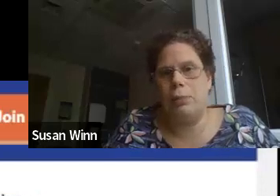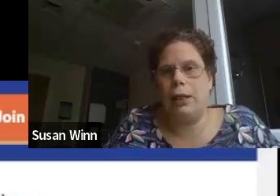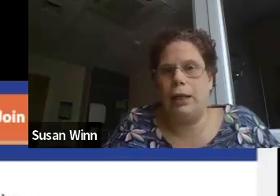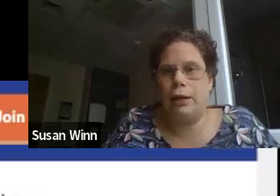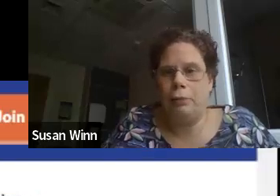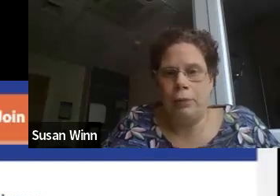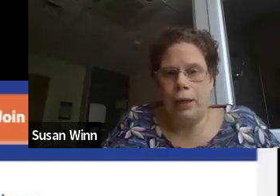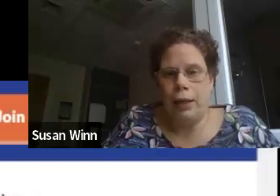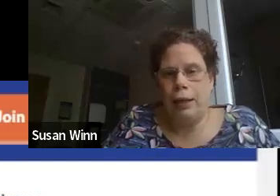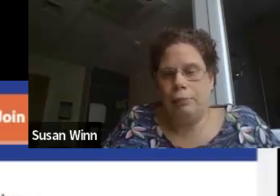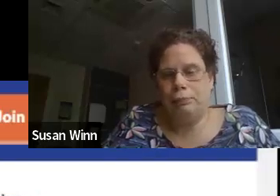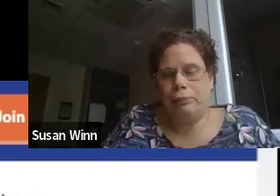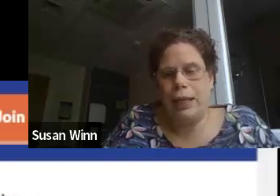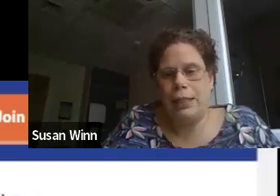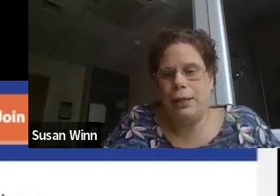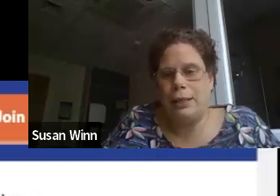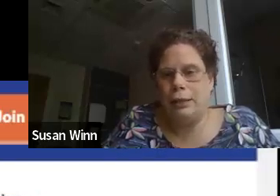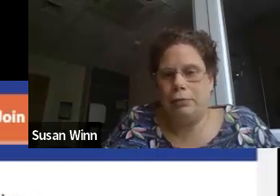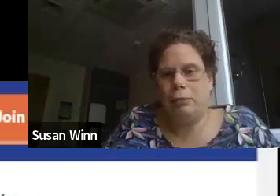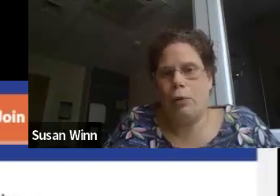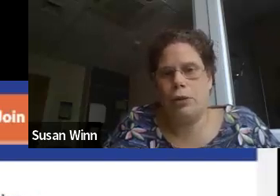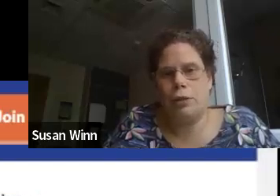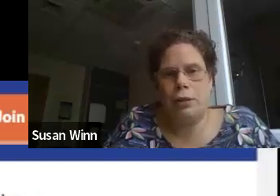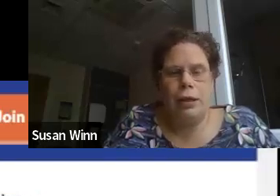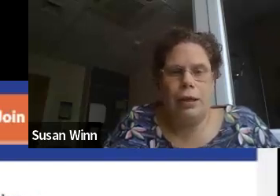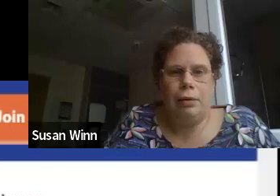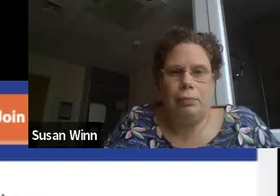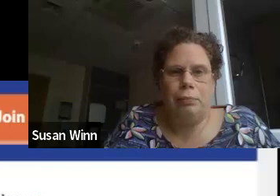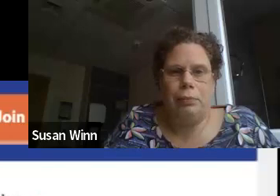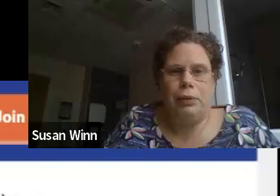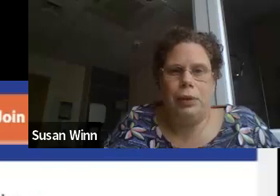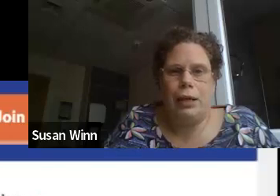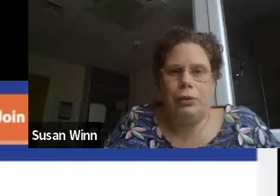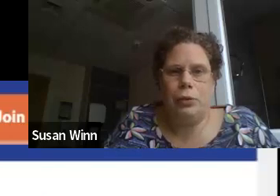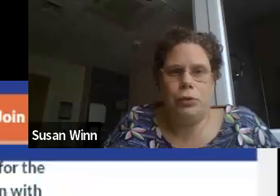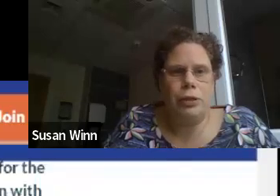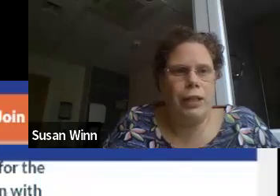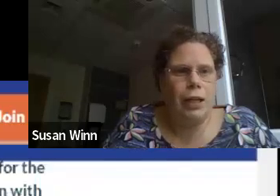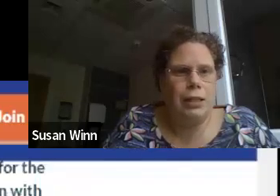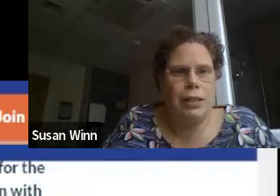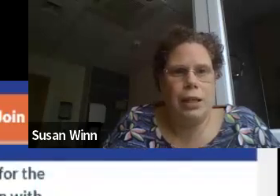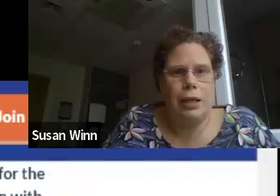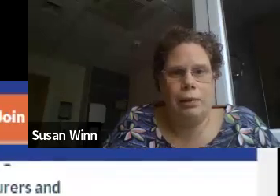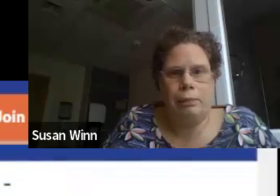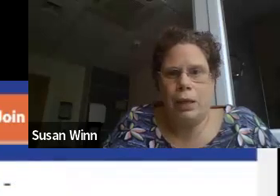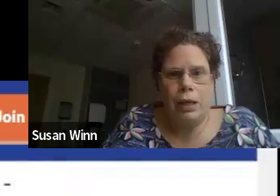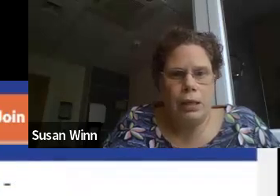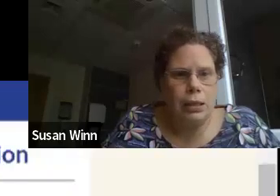It's a bit like an expanding box. You get all sorts of delights in there.